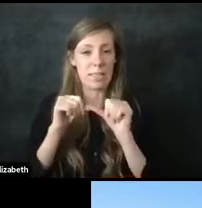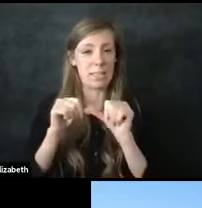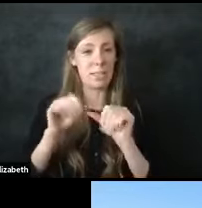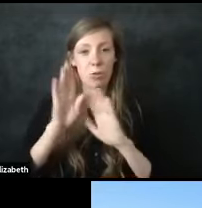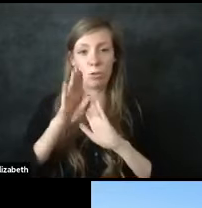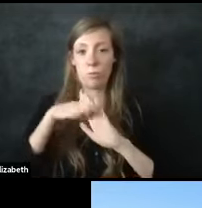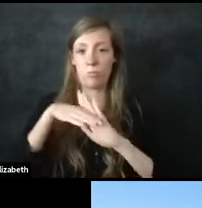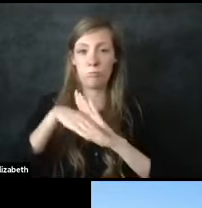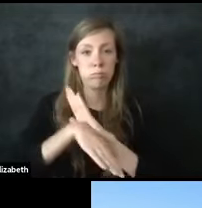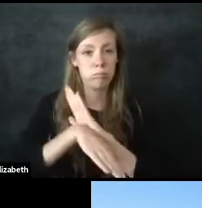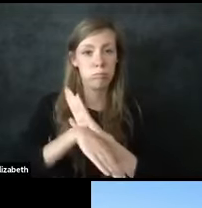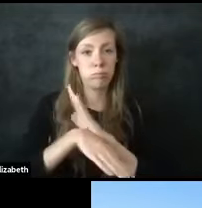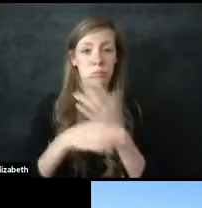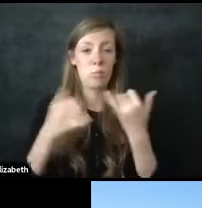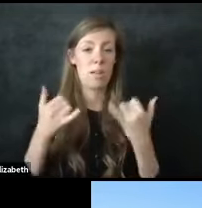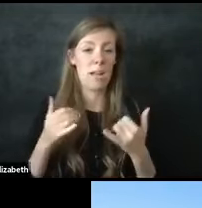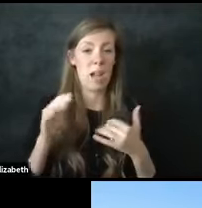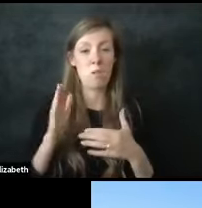We are now averaging seven new cases per